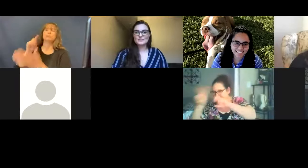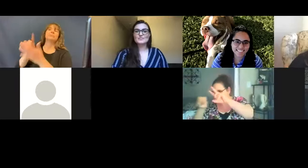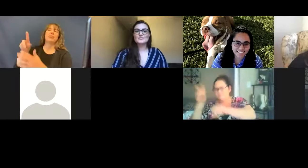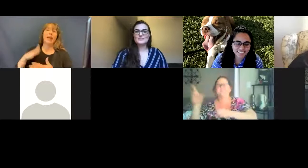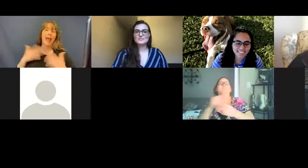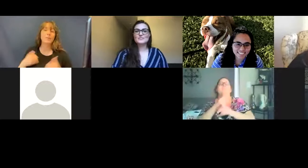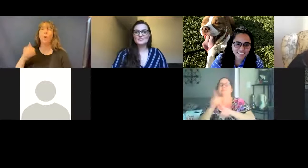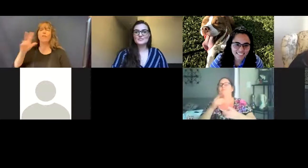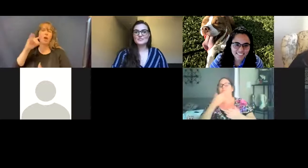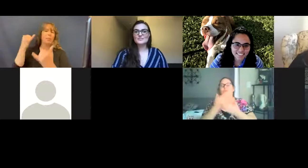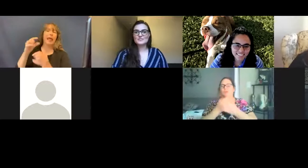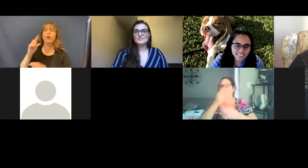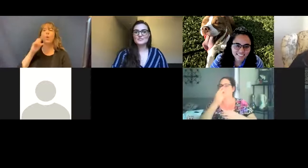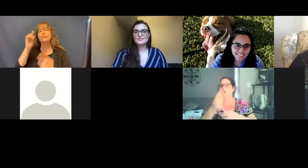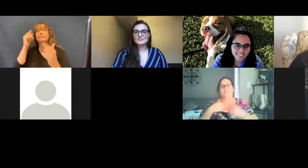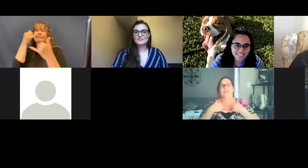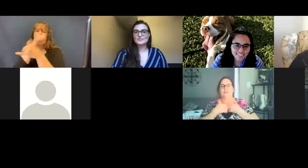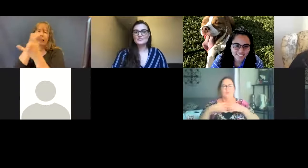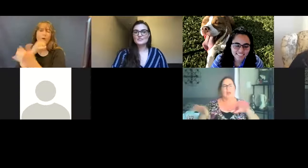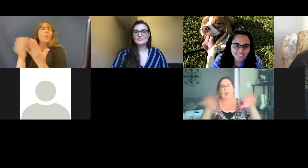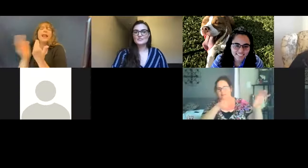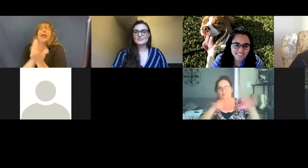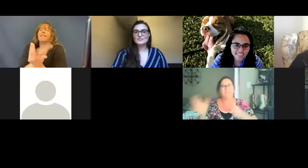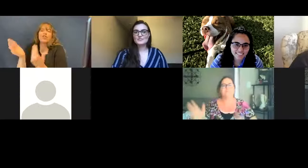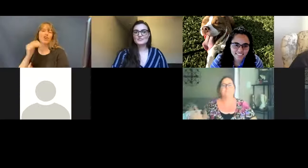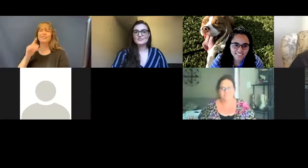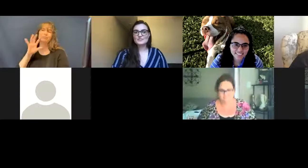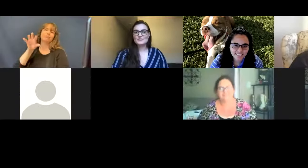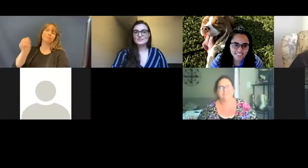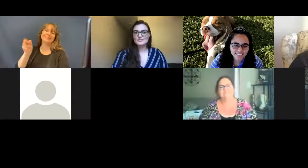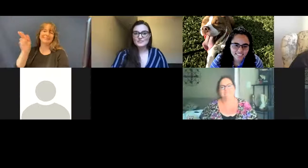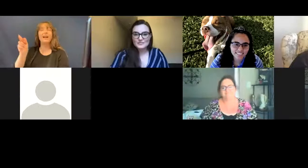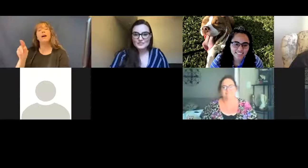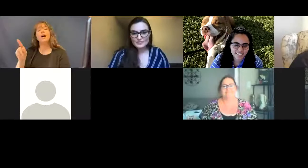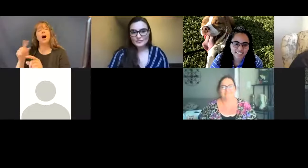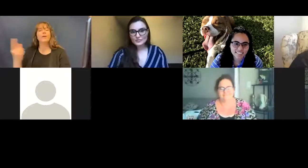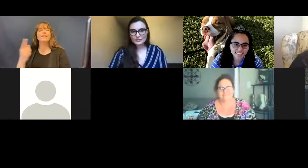playing or being silly or whatever they were doing. You could always act things out, for